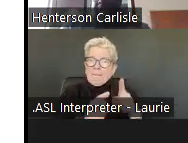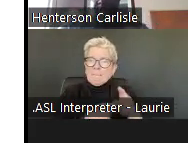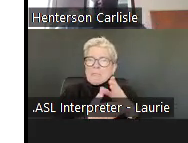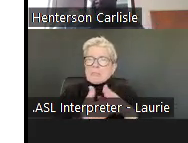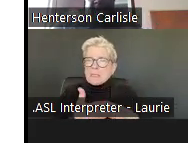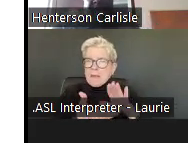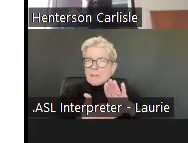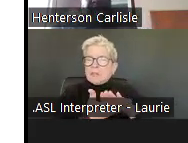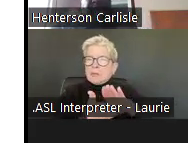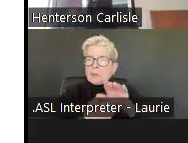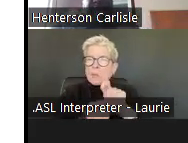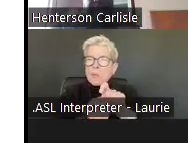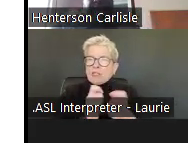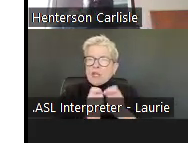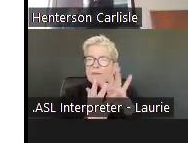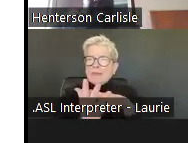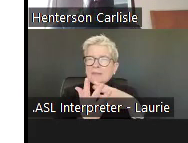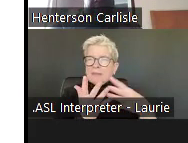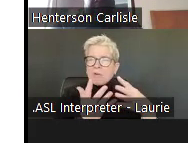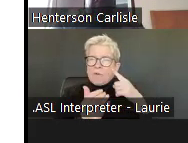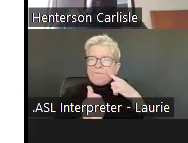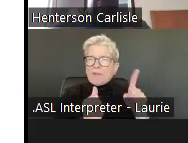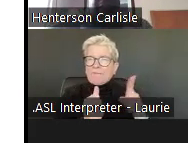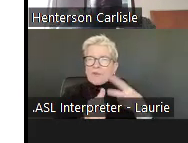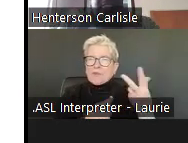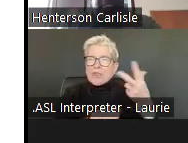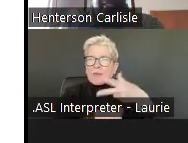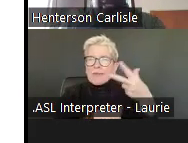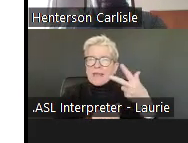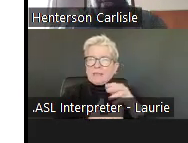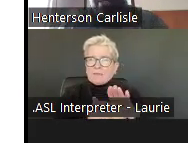change their schedule the first 3 days and that could look like where there's